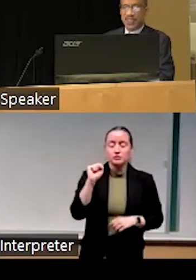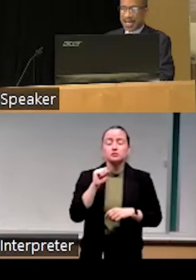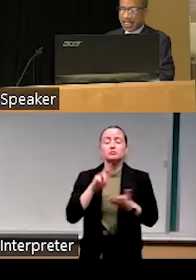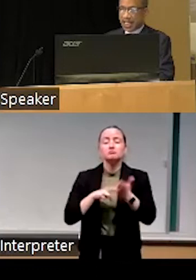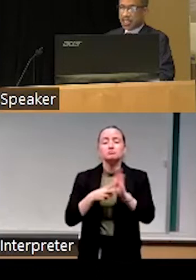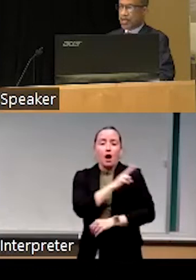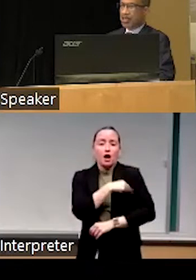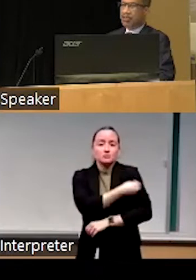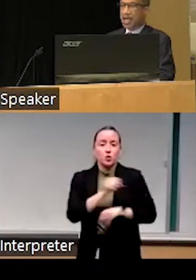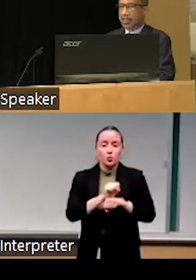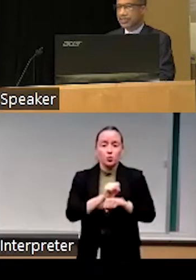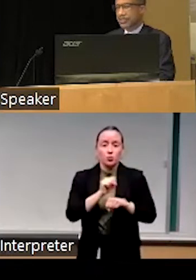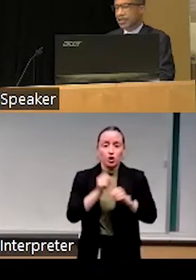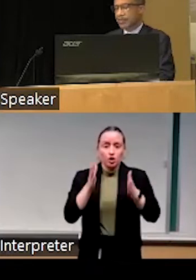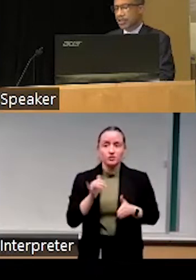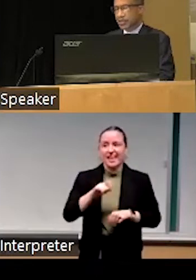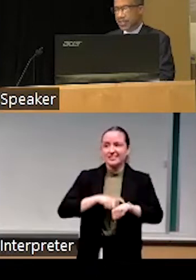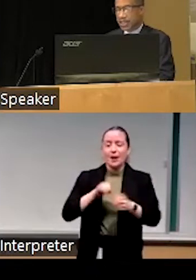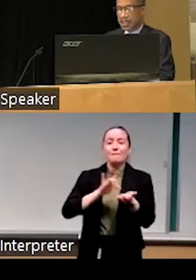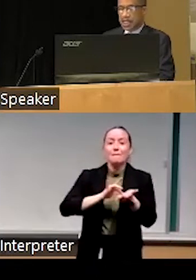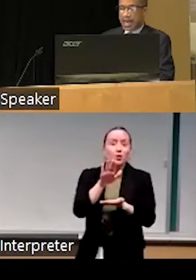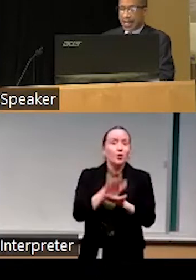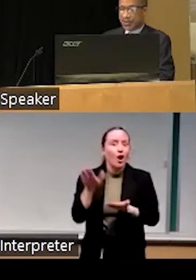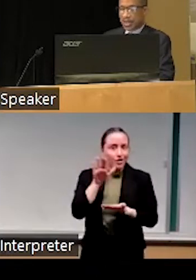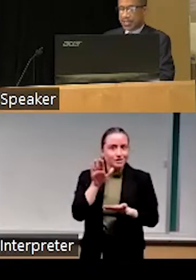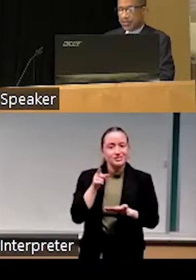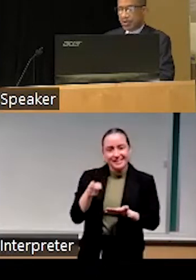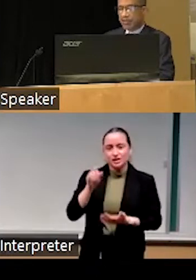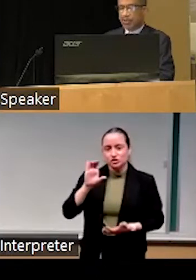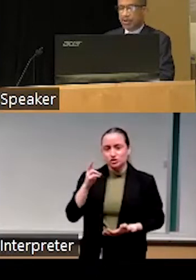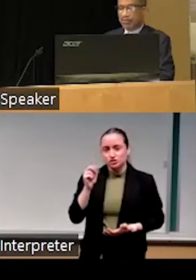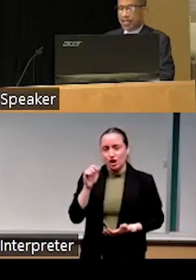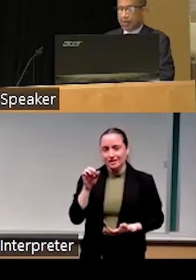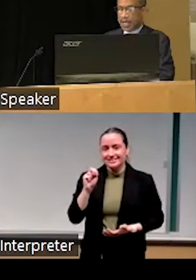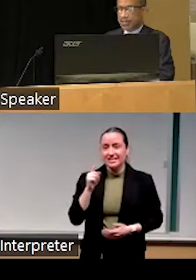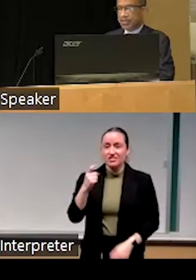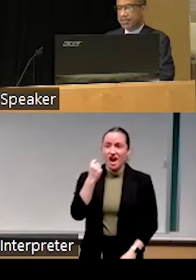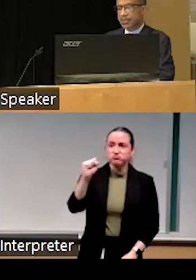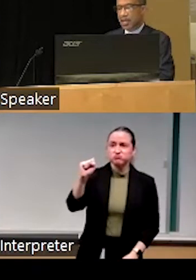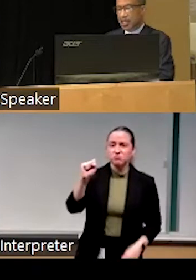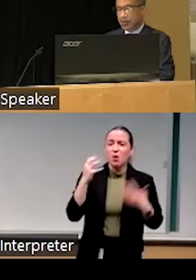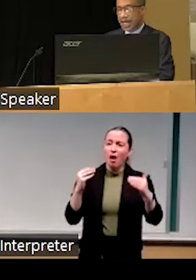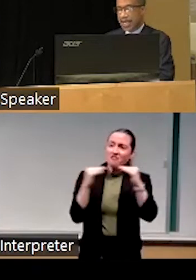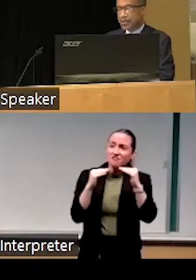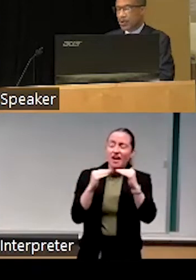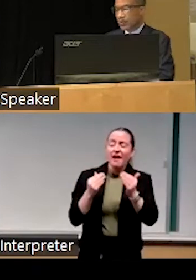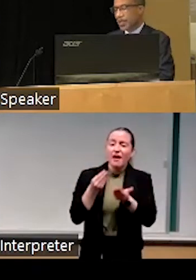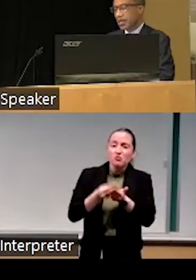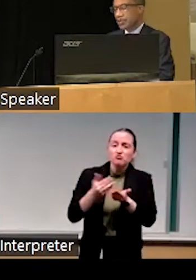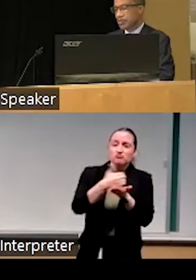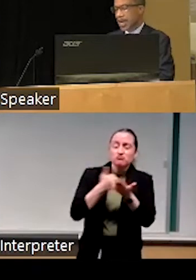was then the Medical College of Charleston had had struck for fair wages and he spoke there to